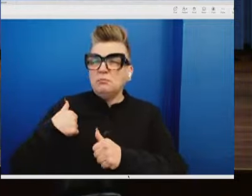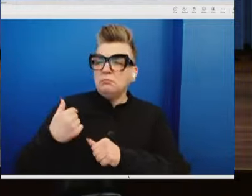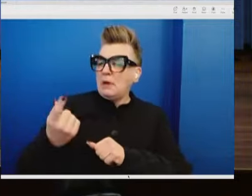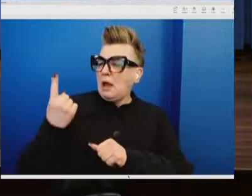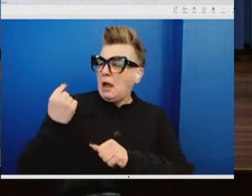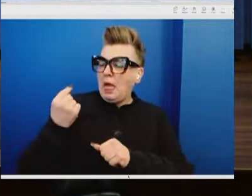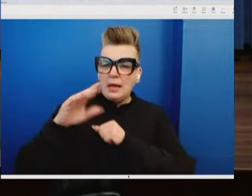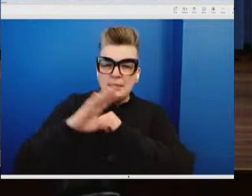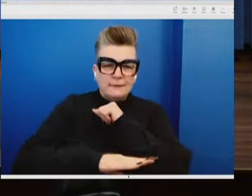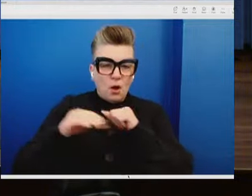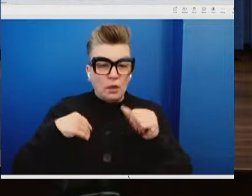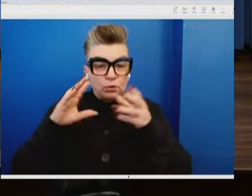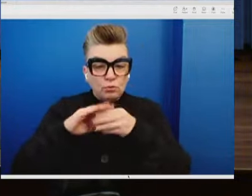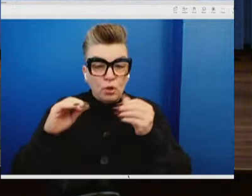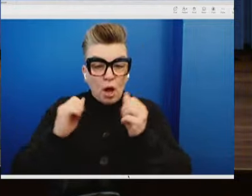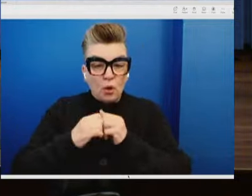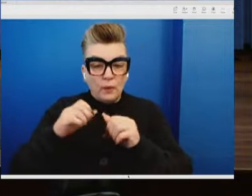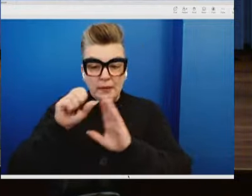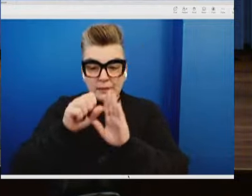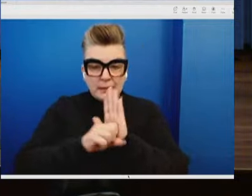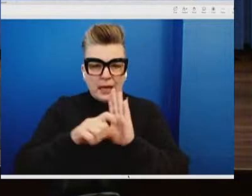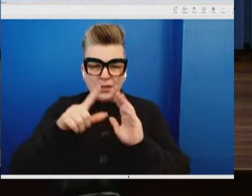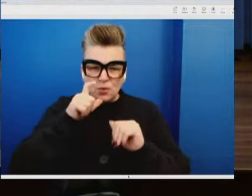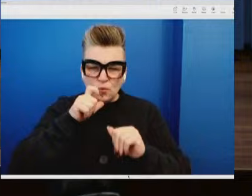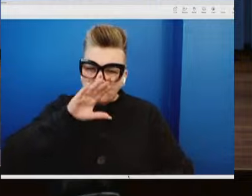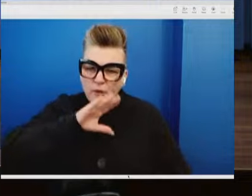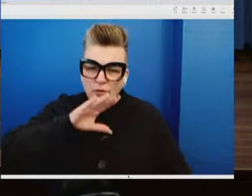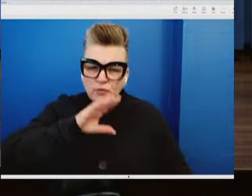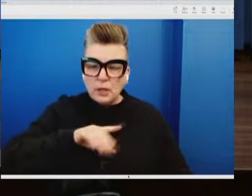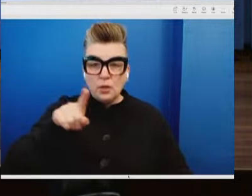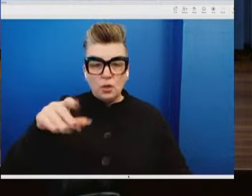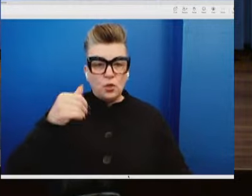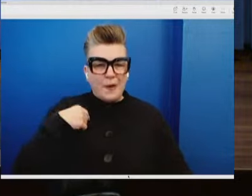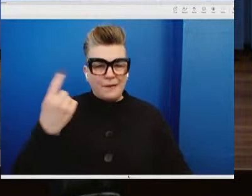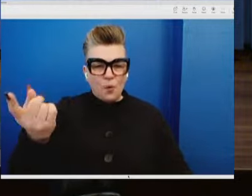who were very frustrated that you had one dominant vendor, Equifax, really high prices,